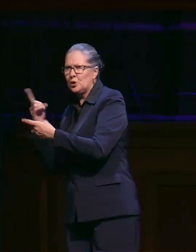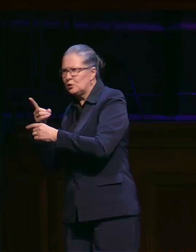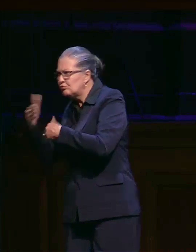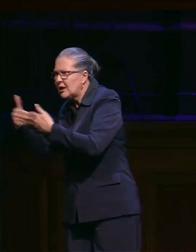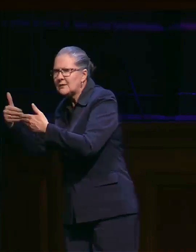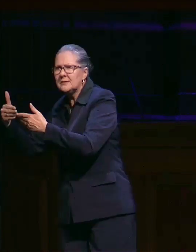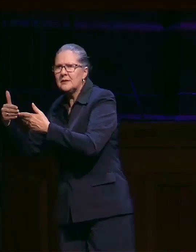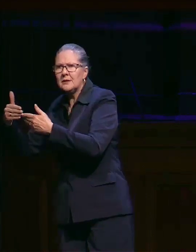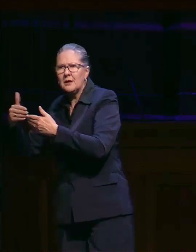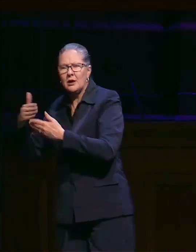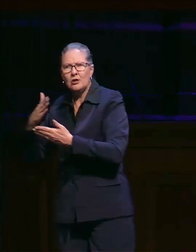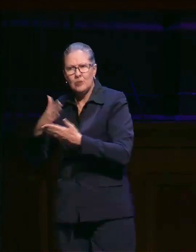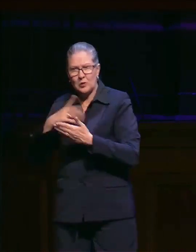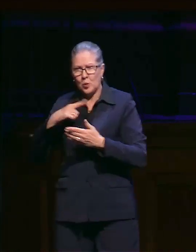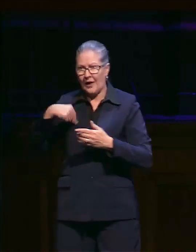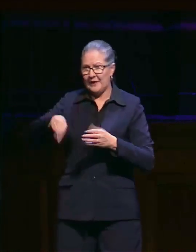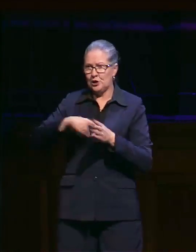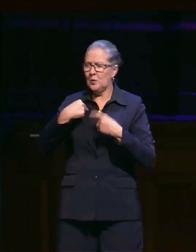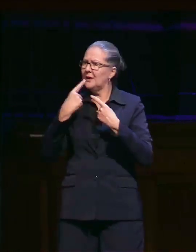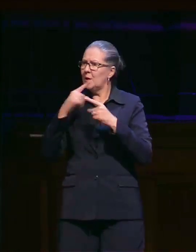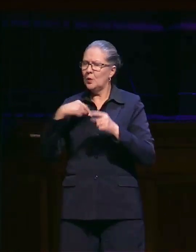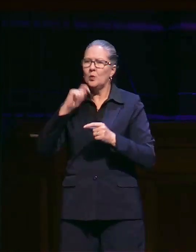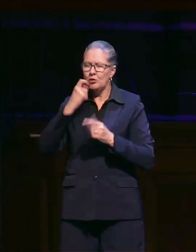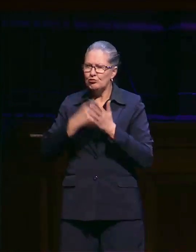earlier this year we announced that we would refocus the New Zealand public